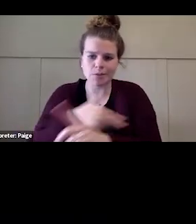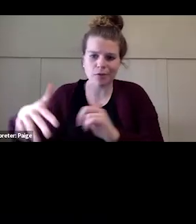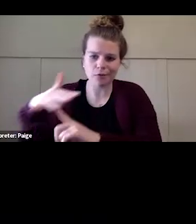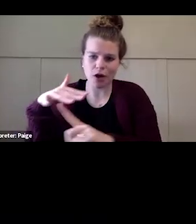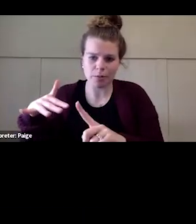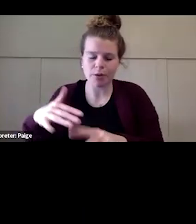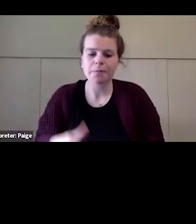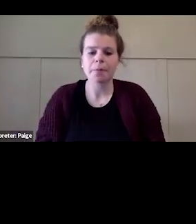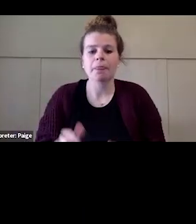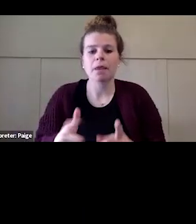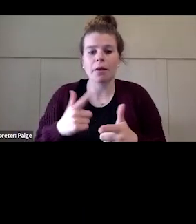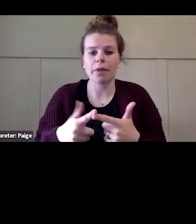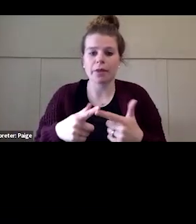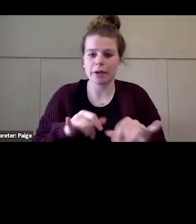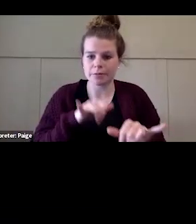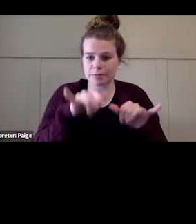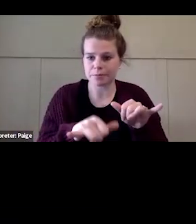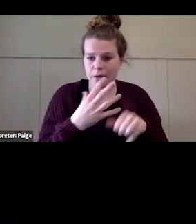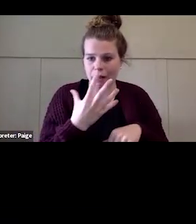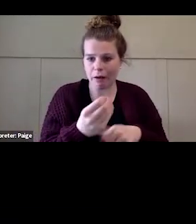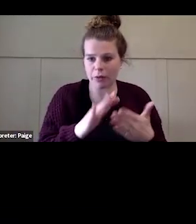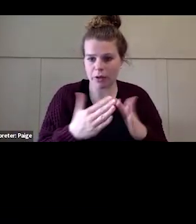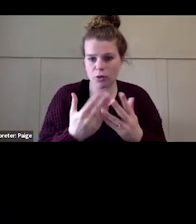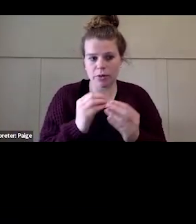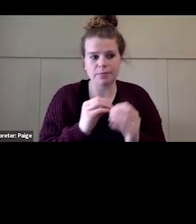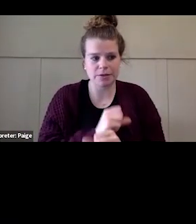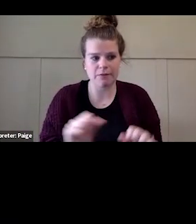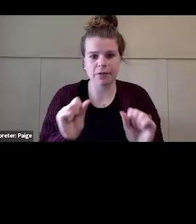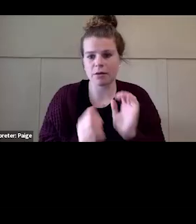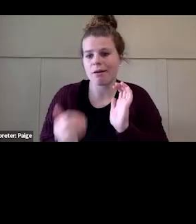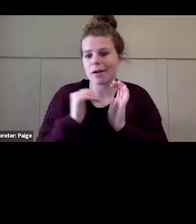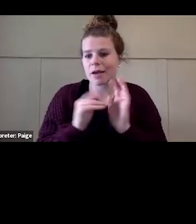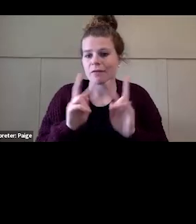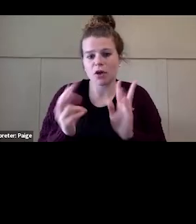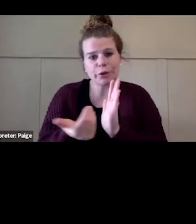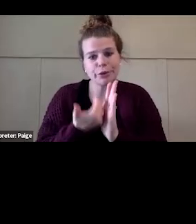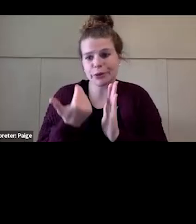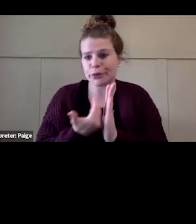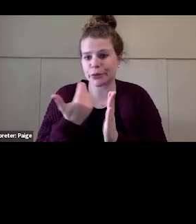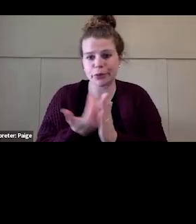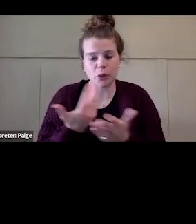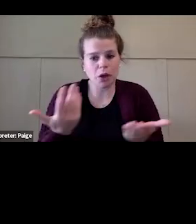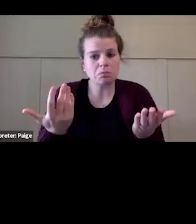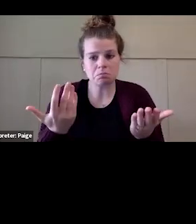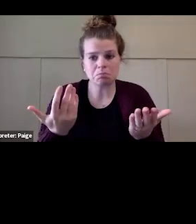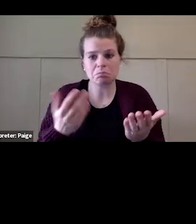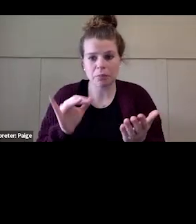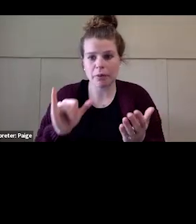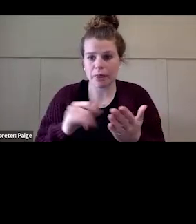and they can remain in the community safely. So again, this is very new work, it's our newest program in the department